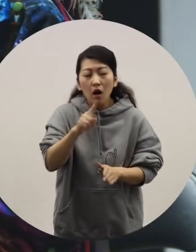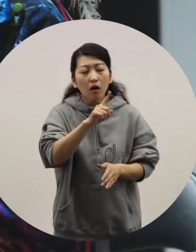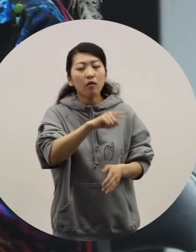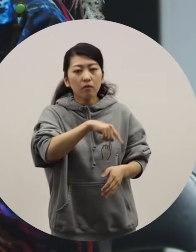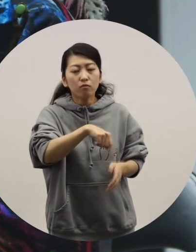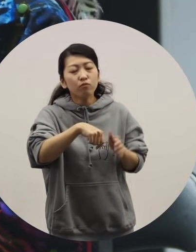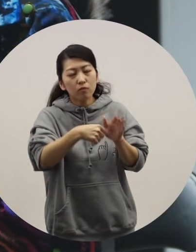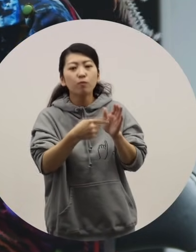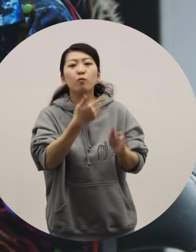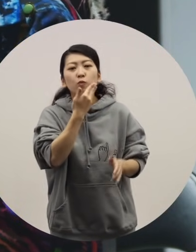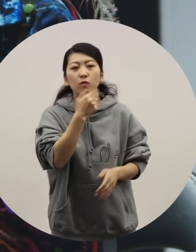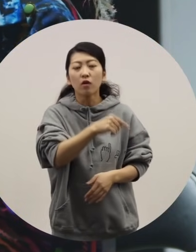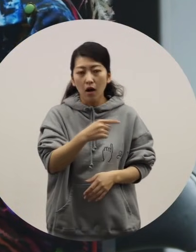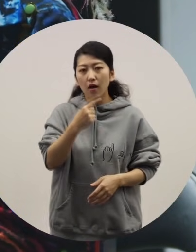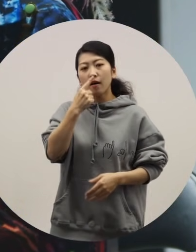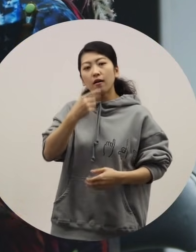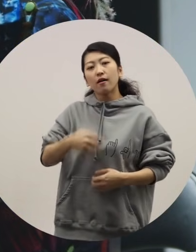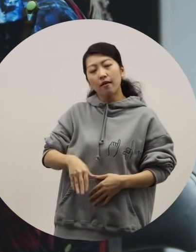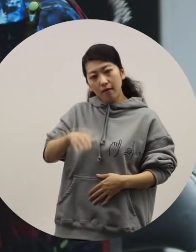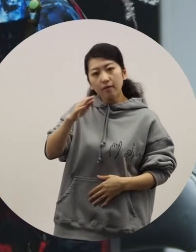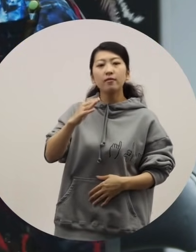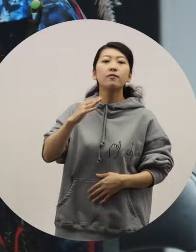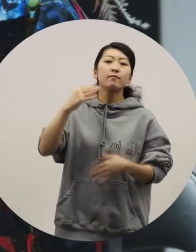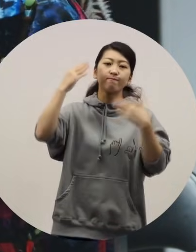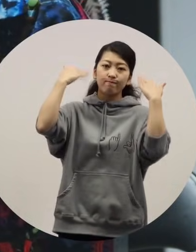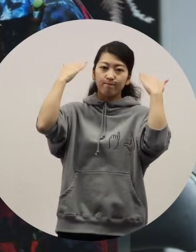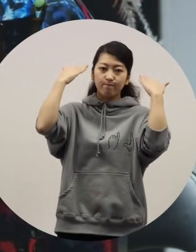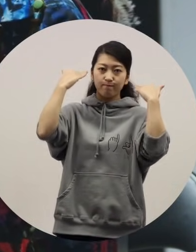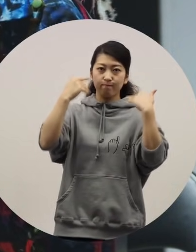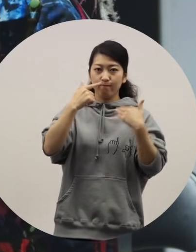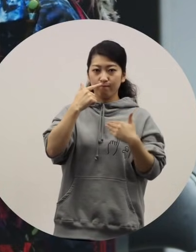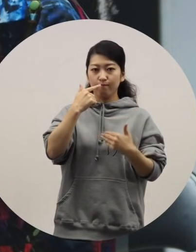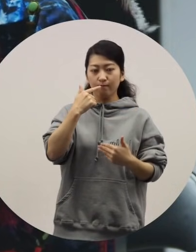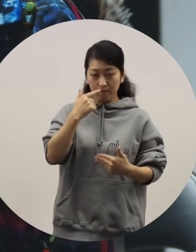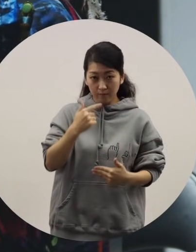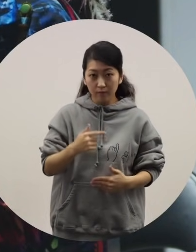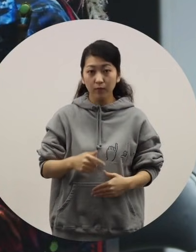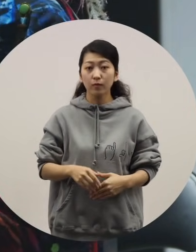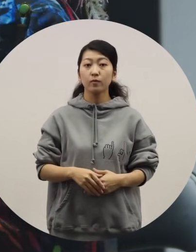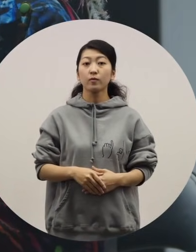You know, I was born with hearing loss.